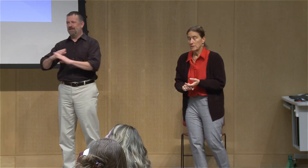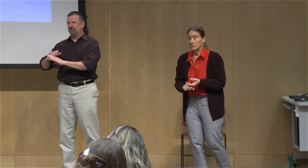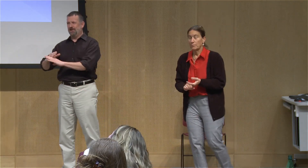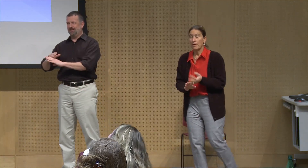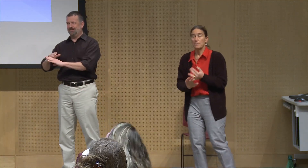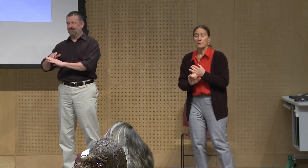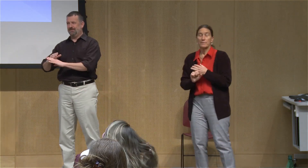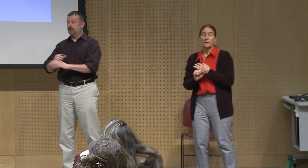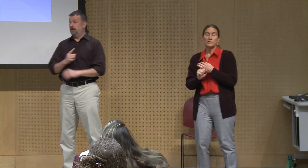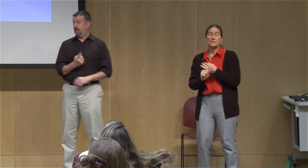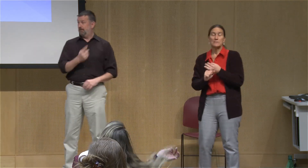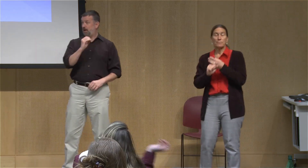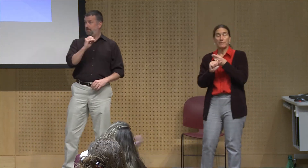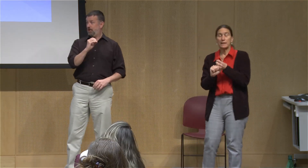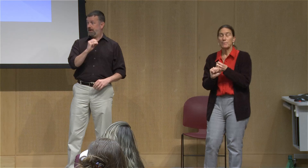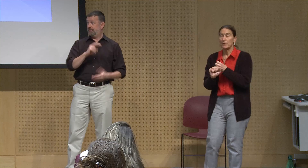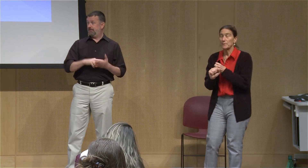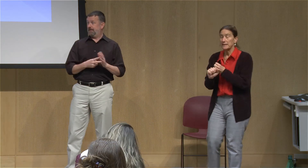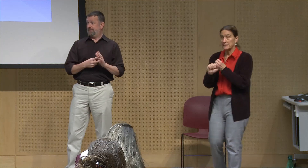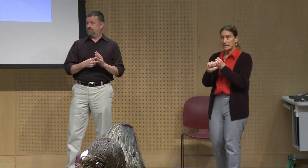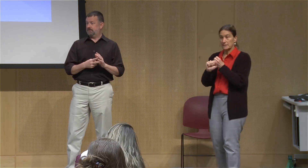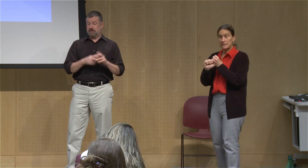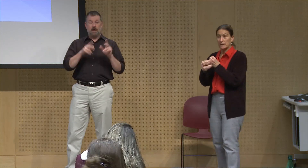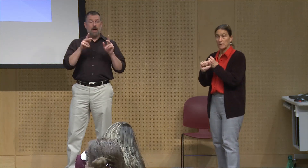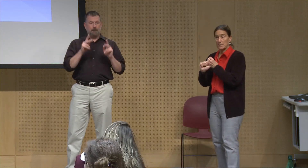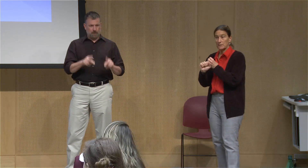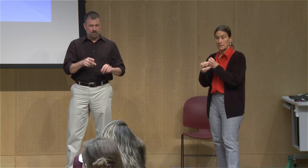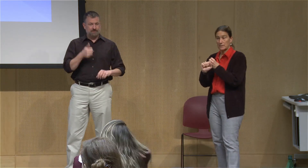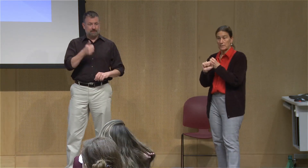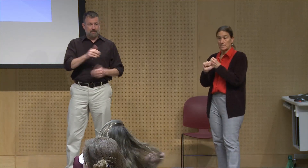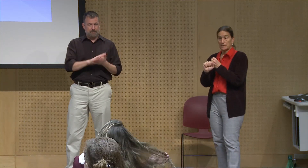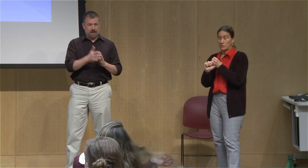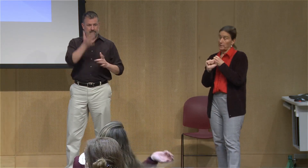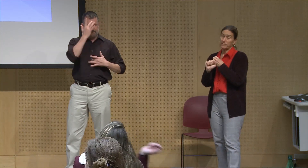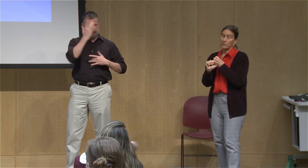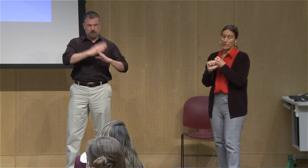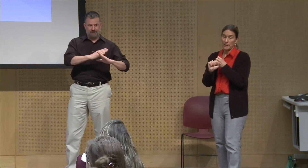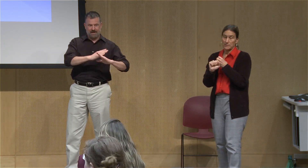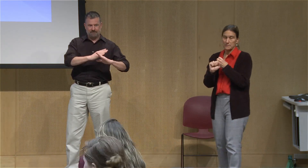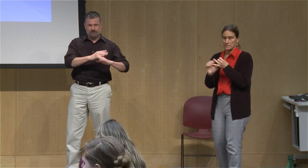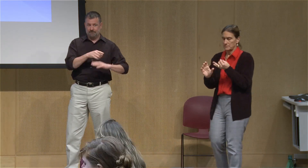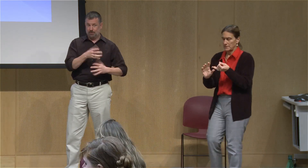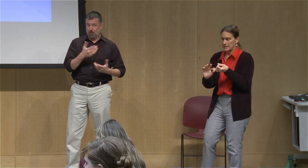SO PRIMARY PREVENTION IS PREVENTING PEOPLE FROM GETTING SICK TO BEGIN WITH SO THEY DON'T HAVE TO GO TO THE DOCTOR.